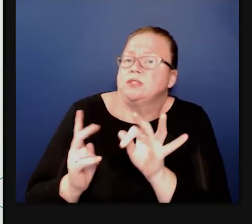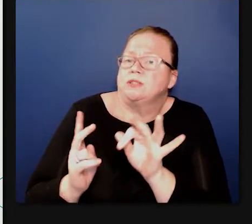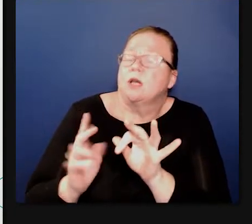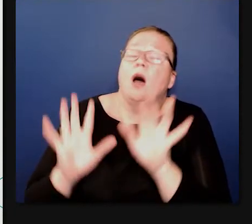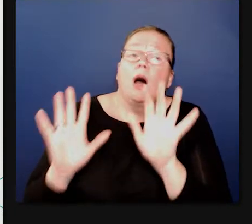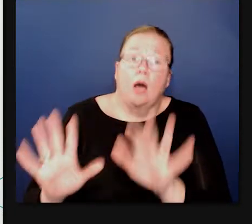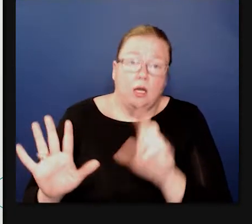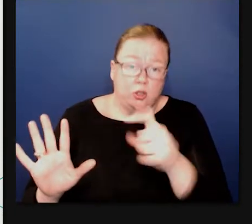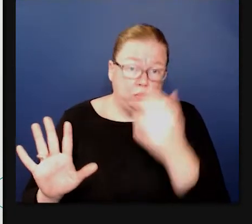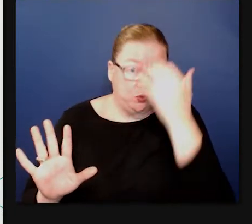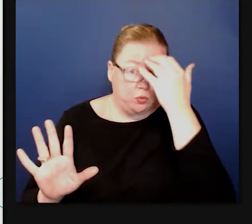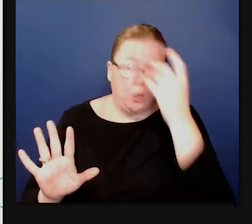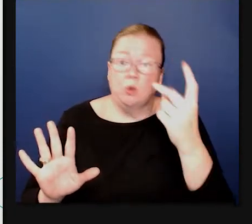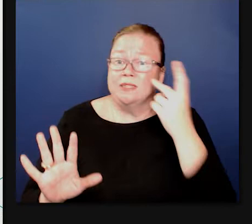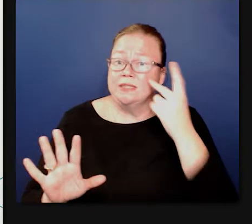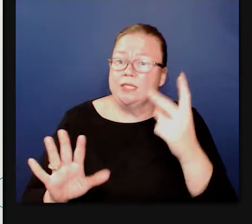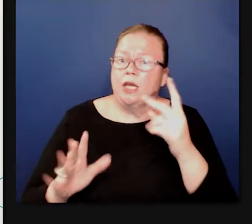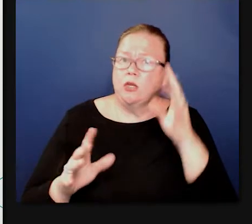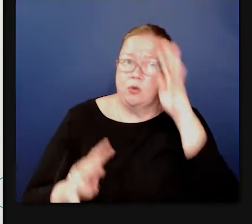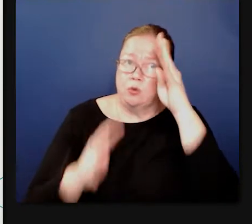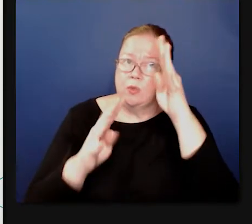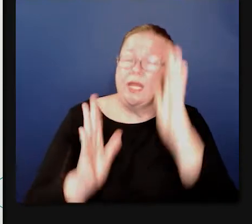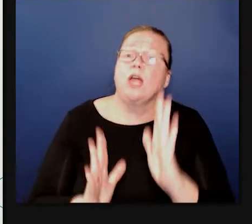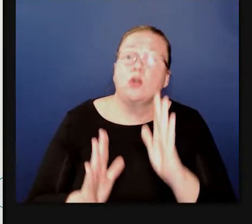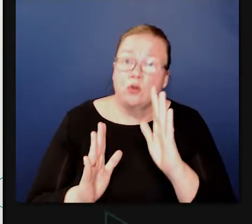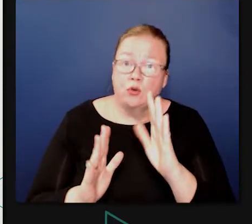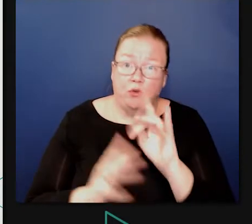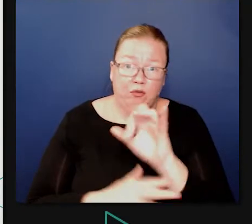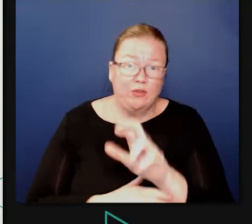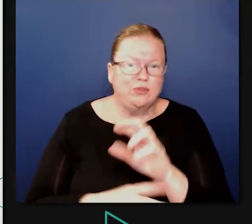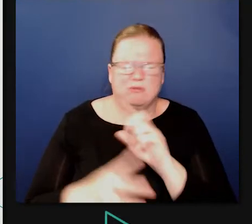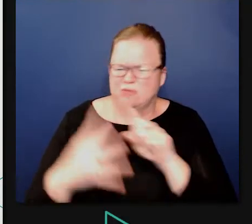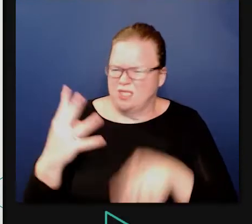A big thing to note is you can see there's a creator filter, tons of different creators,